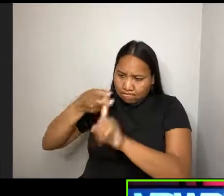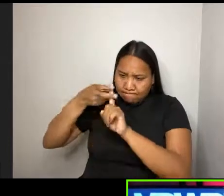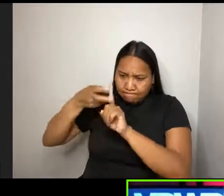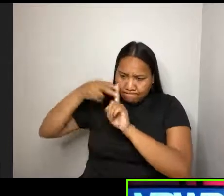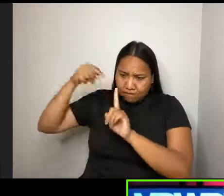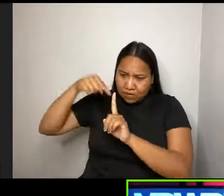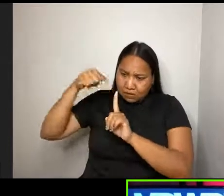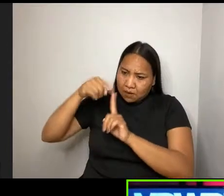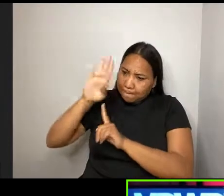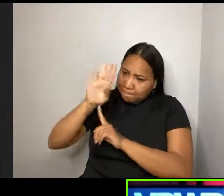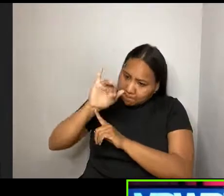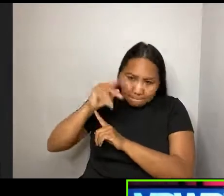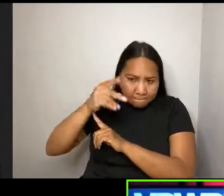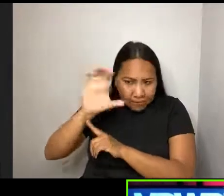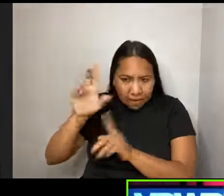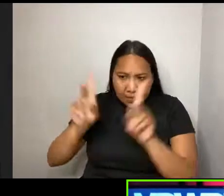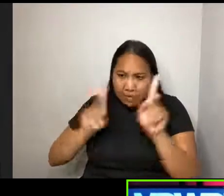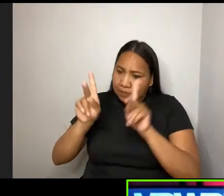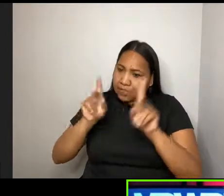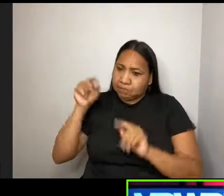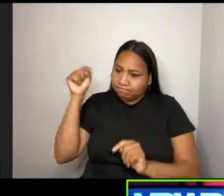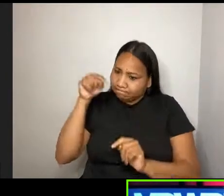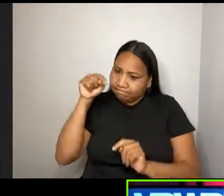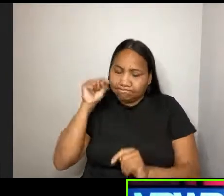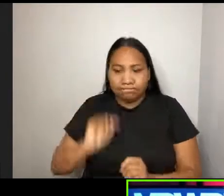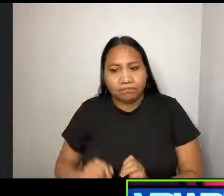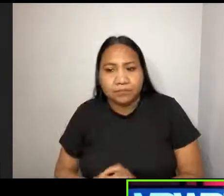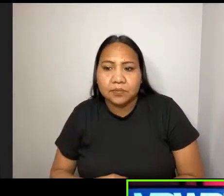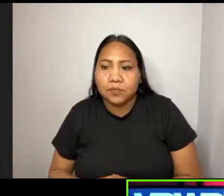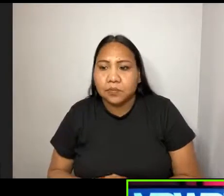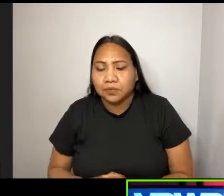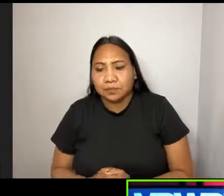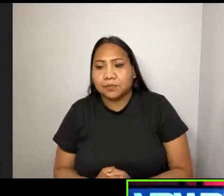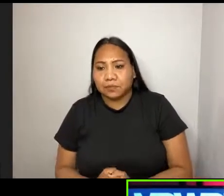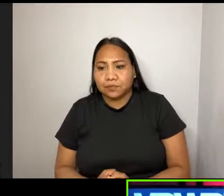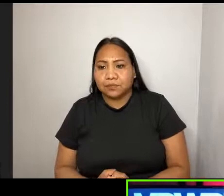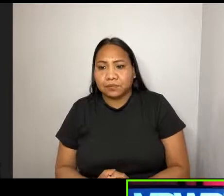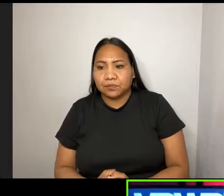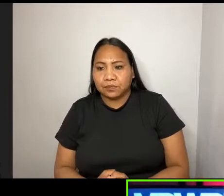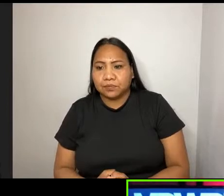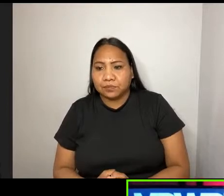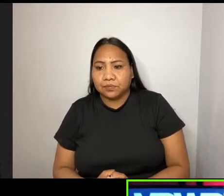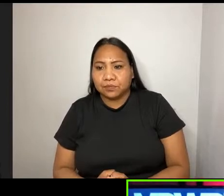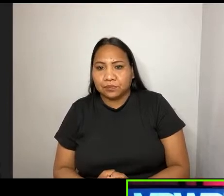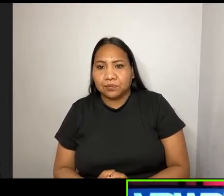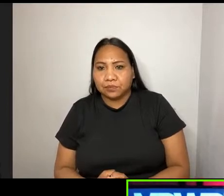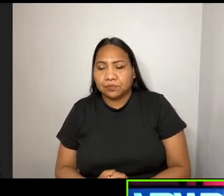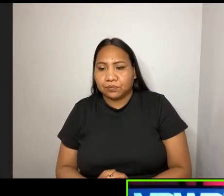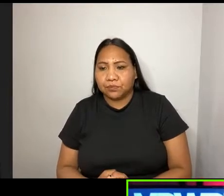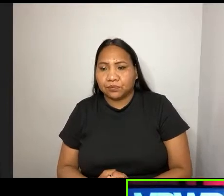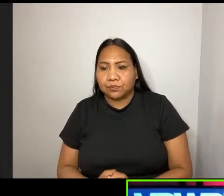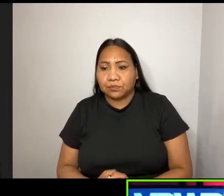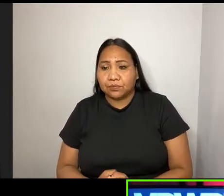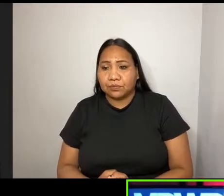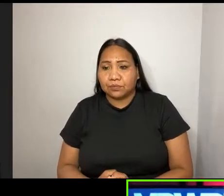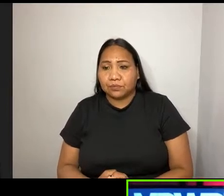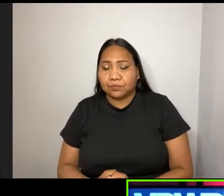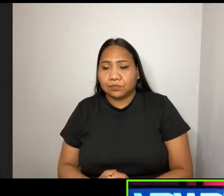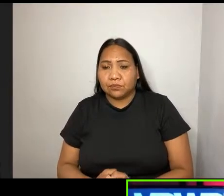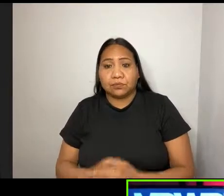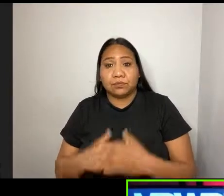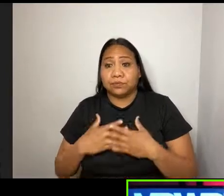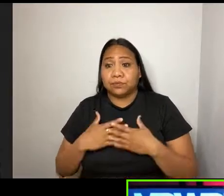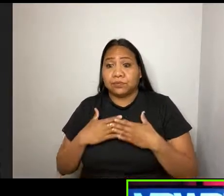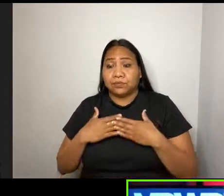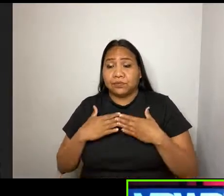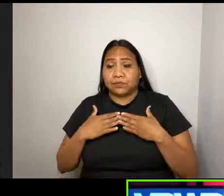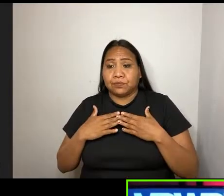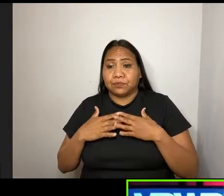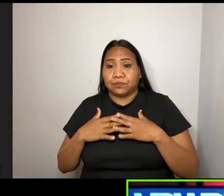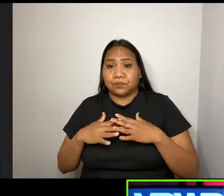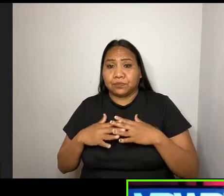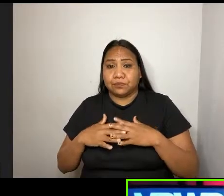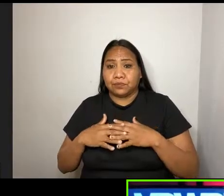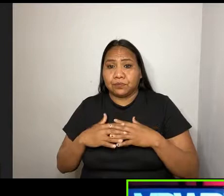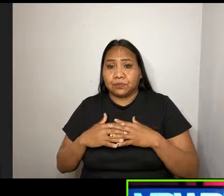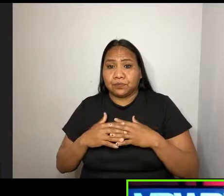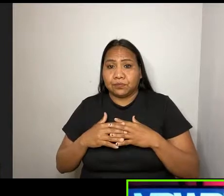Again, you have to put the people in power to have them be able to do the work to encourage